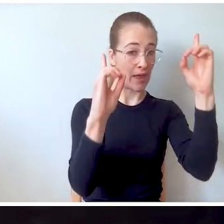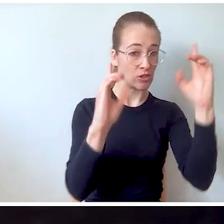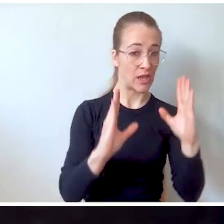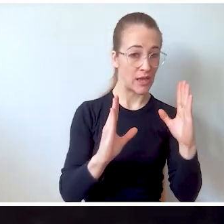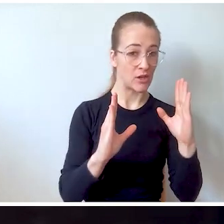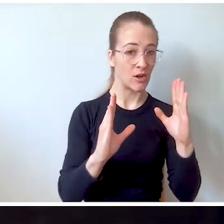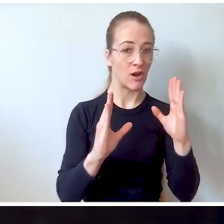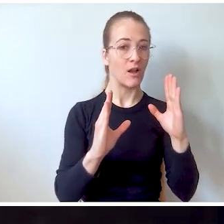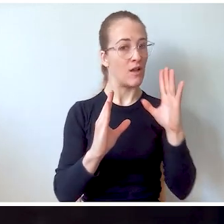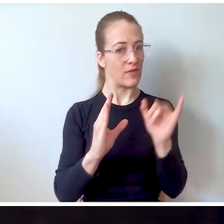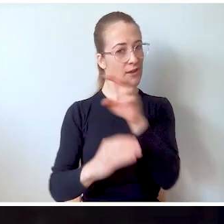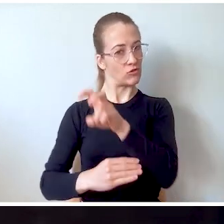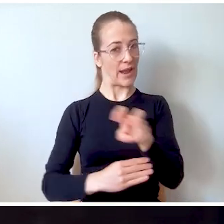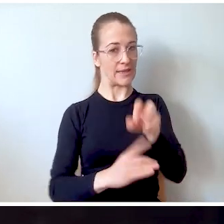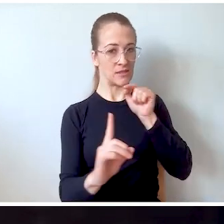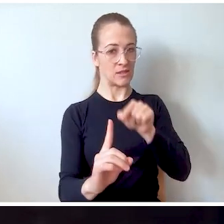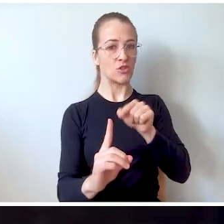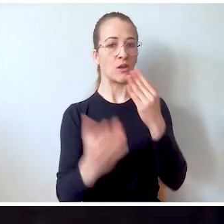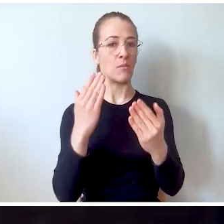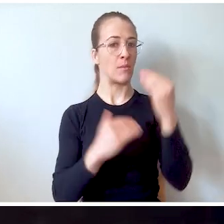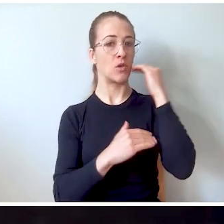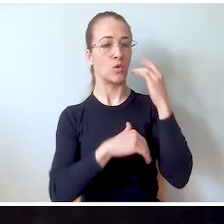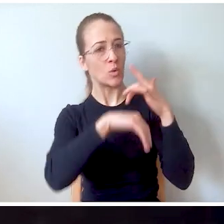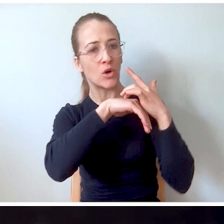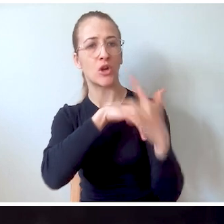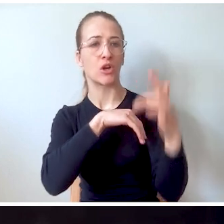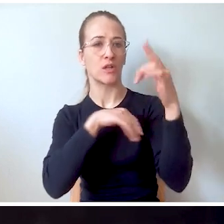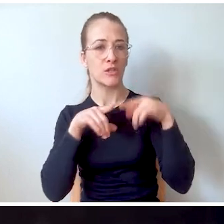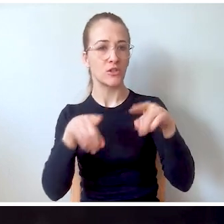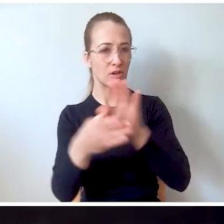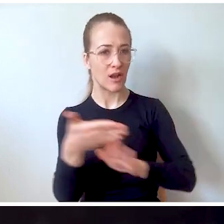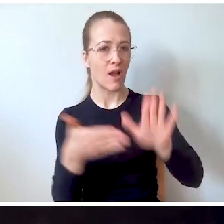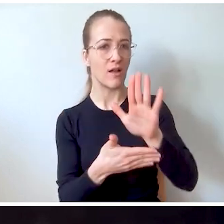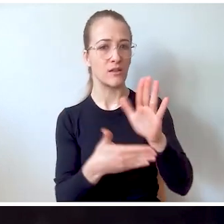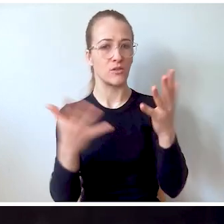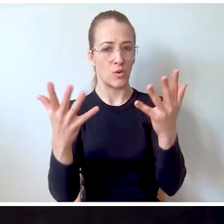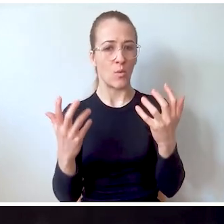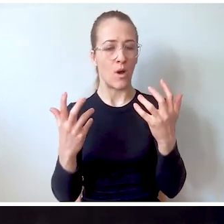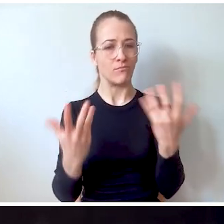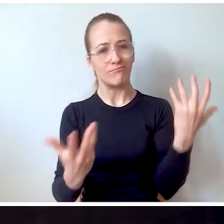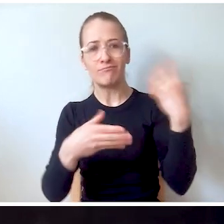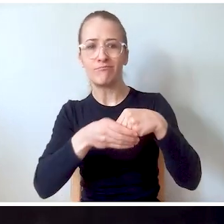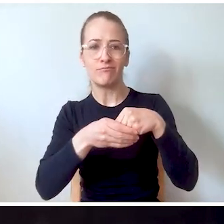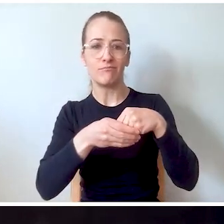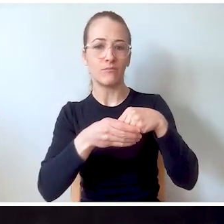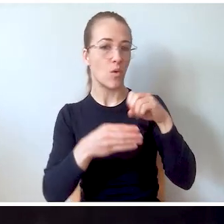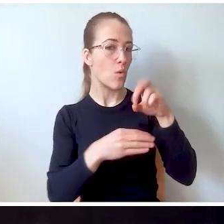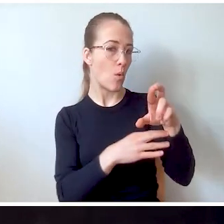was one that maybe you knew early on in your college career that you wanted to take part in? Or did it come,